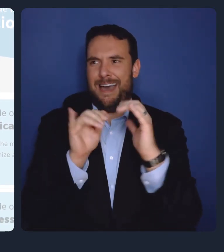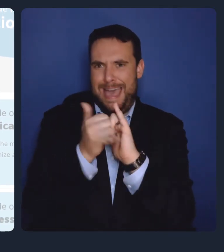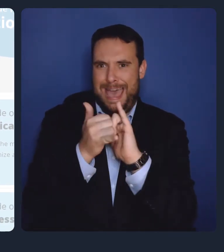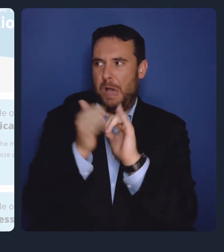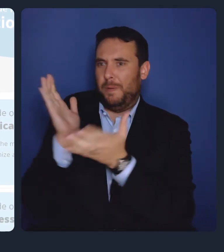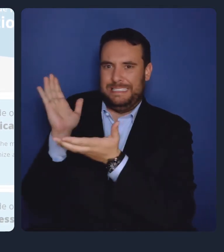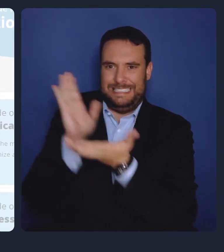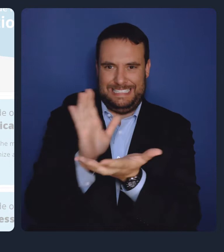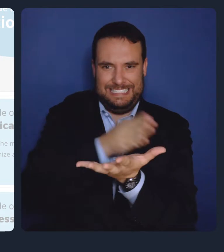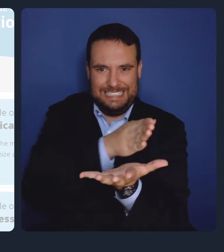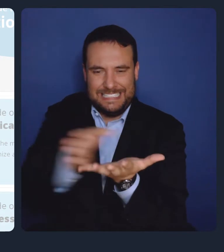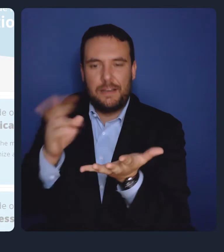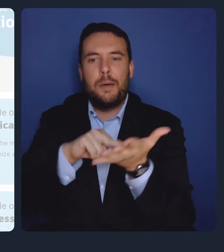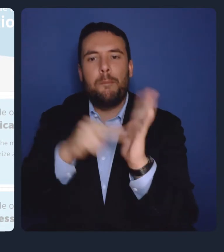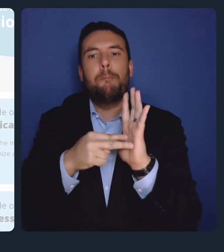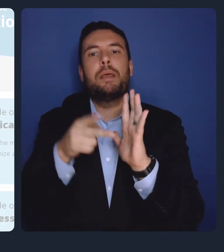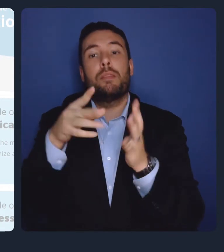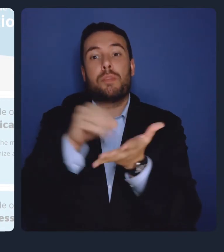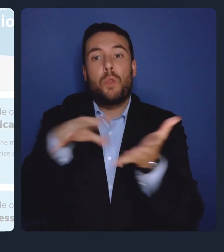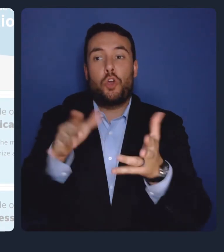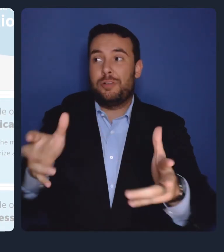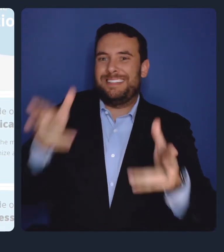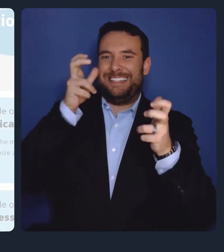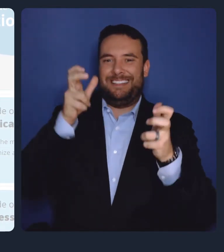can perceive the information, like making sure they can customize displays